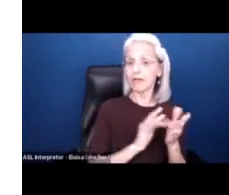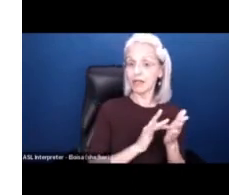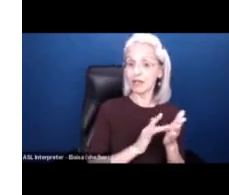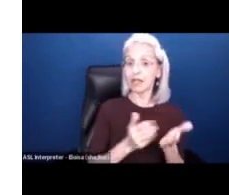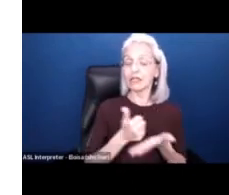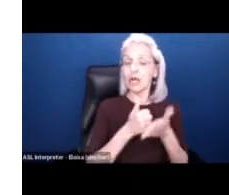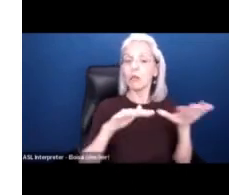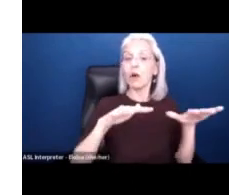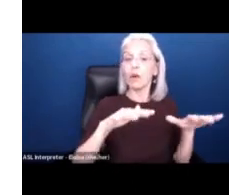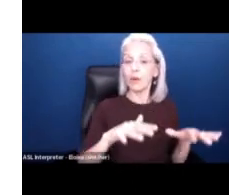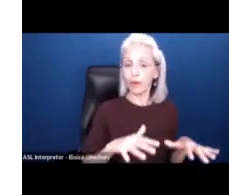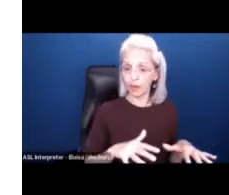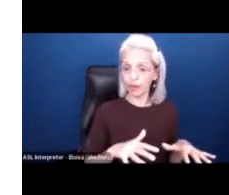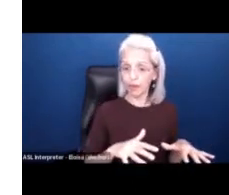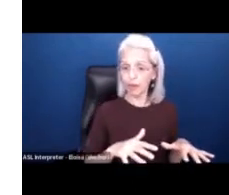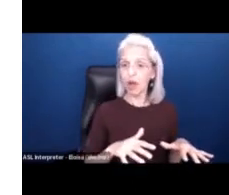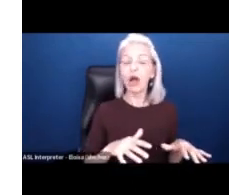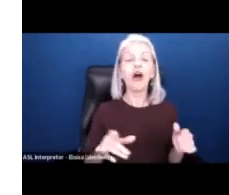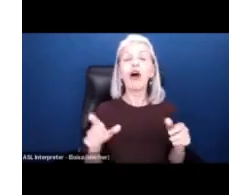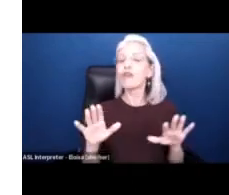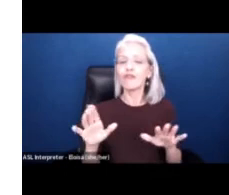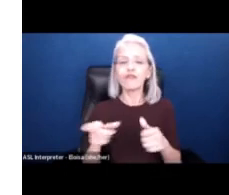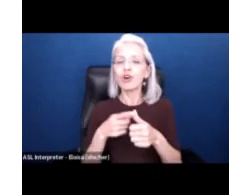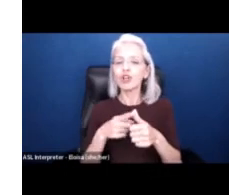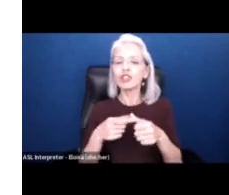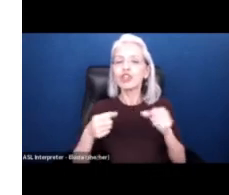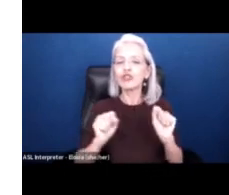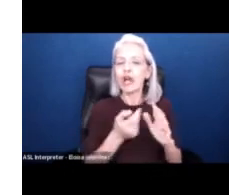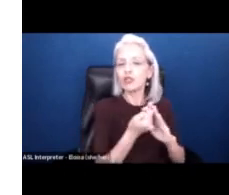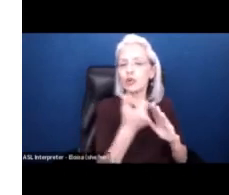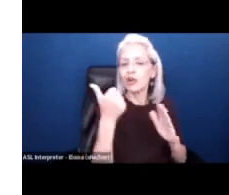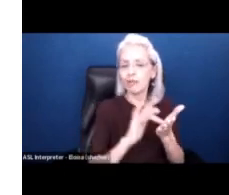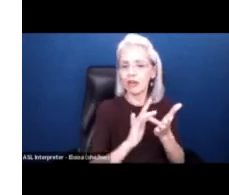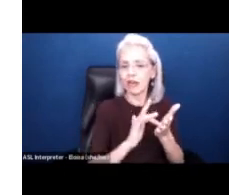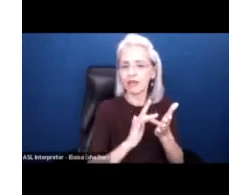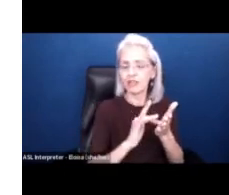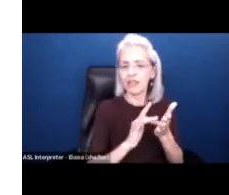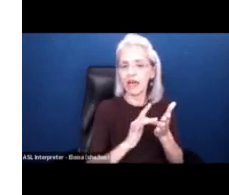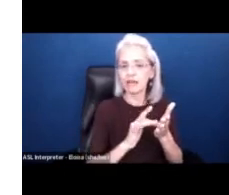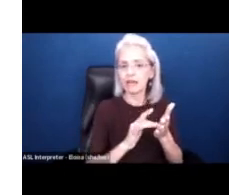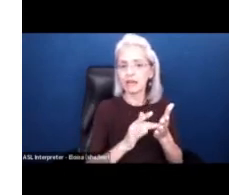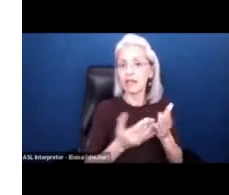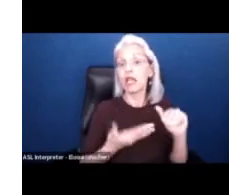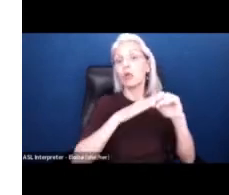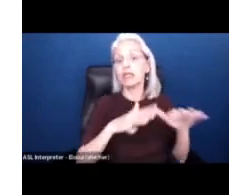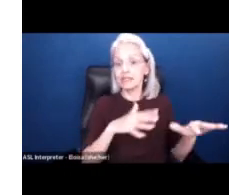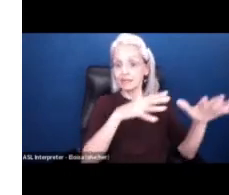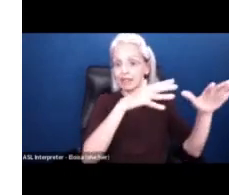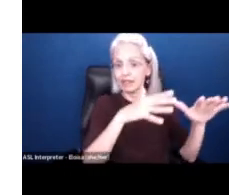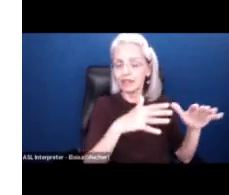helpful to remove medications that ramp up the ramp up to patients and so sometimes taking away something may be a better